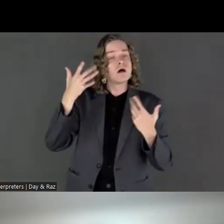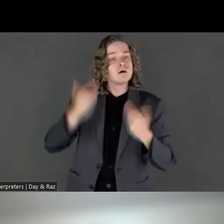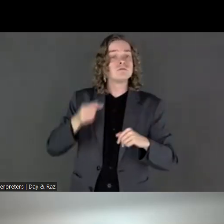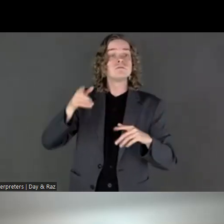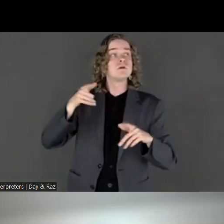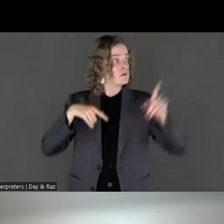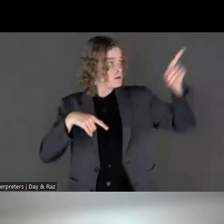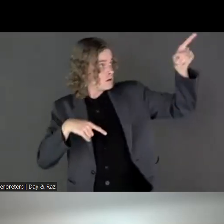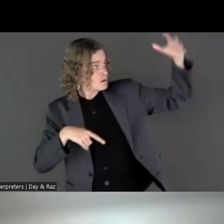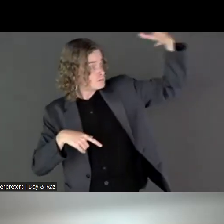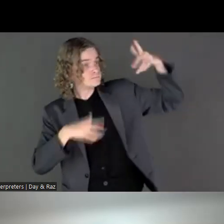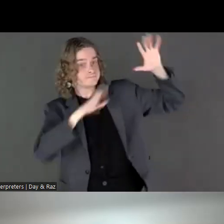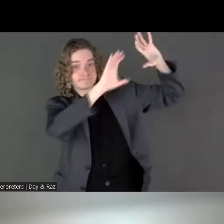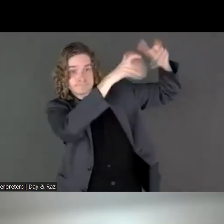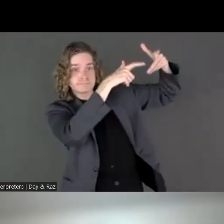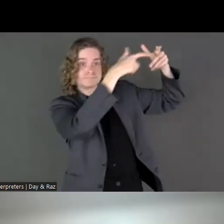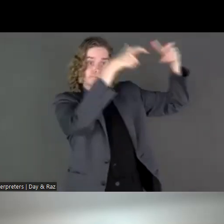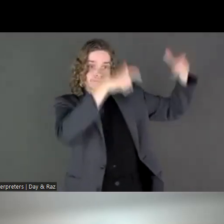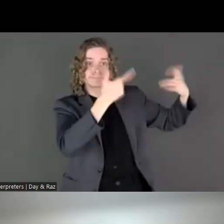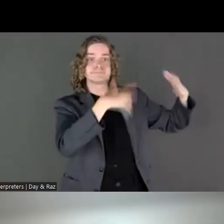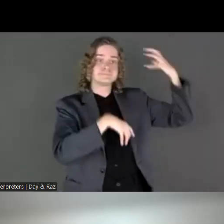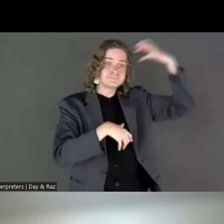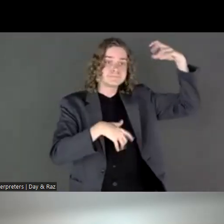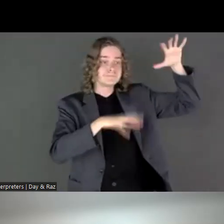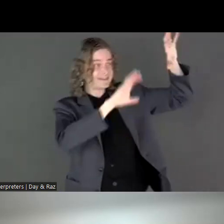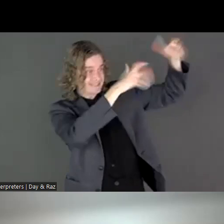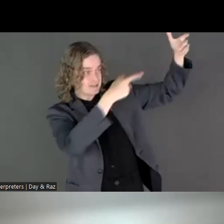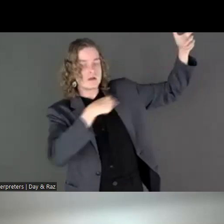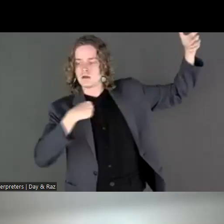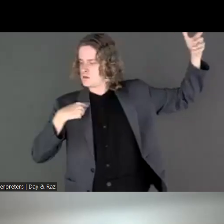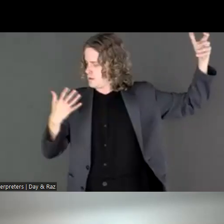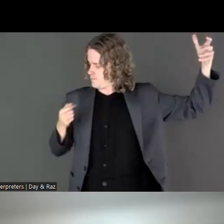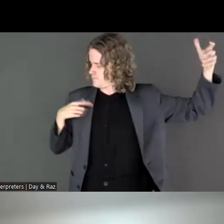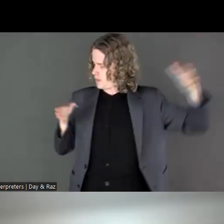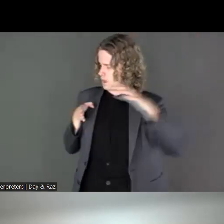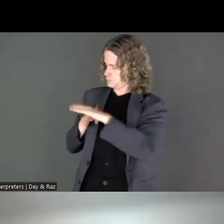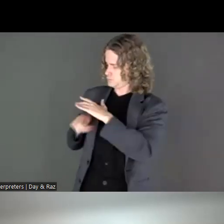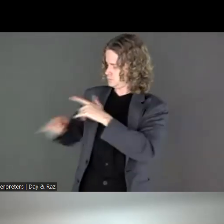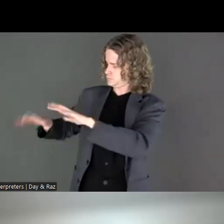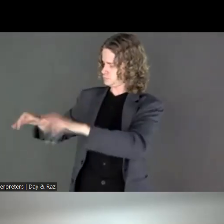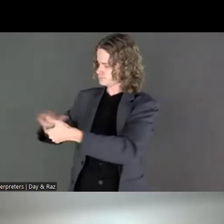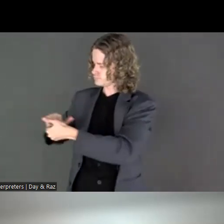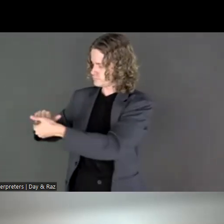there was a commitment that is supposed to ensure flexible and multi year funding to local actors.